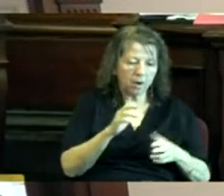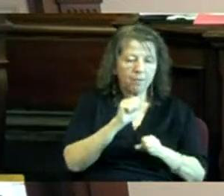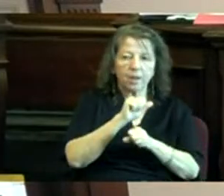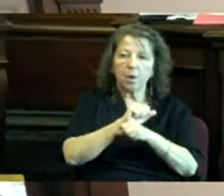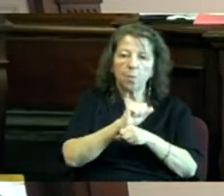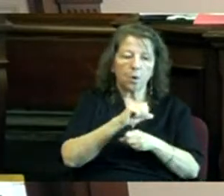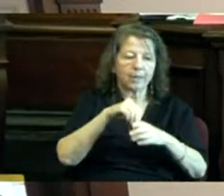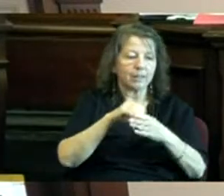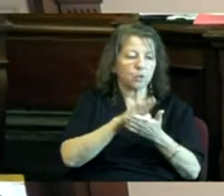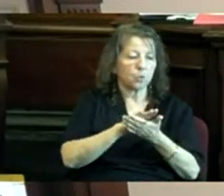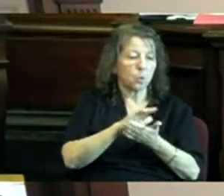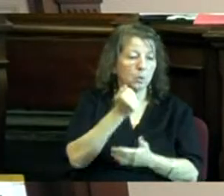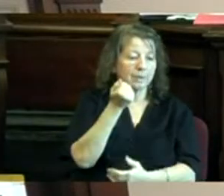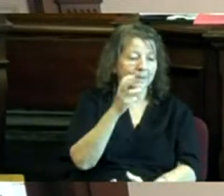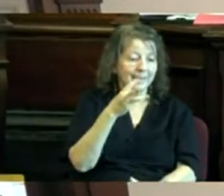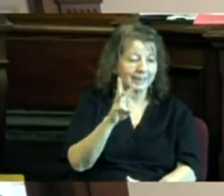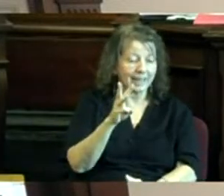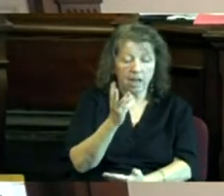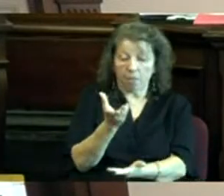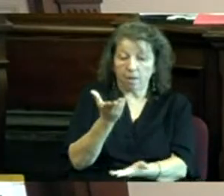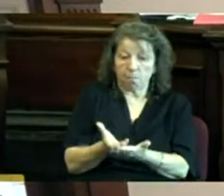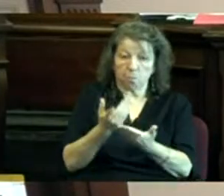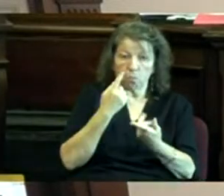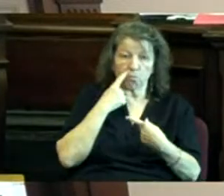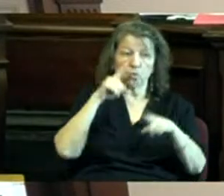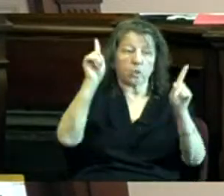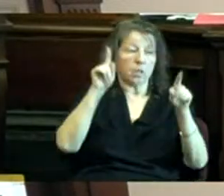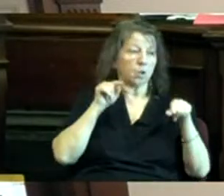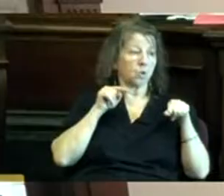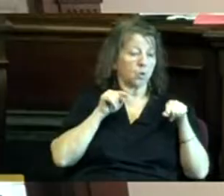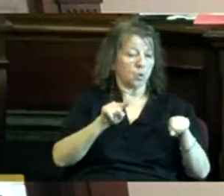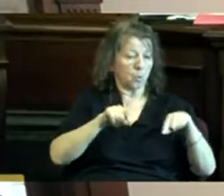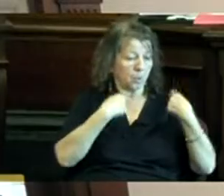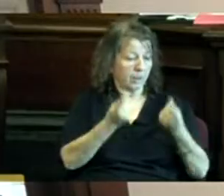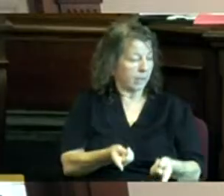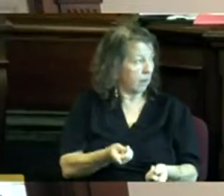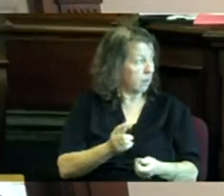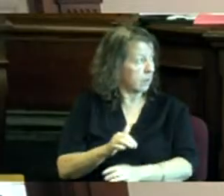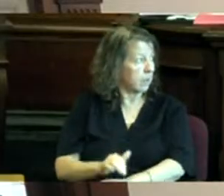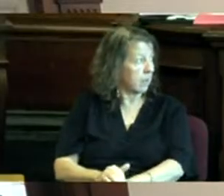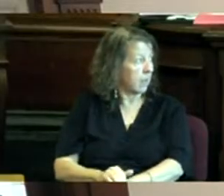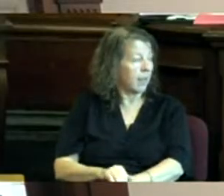They they already have an after school program. They work out of